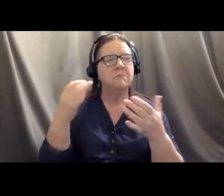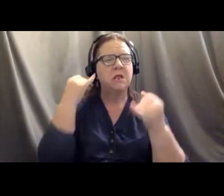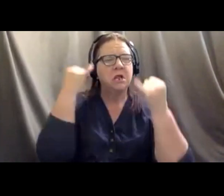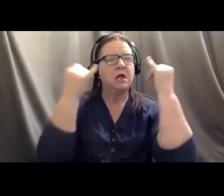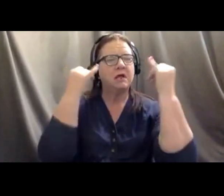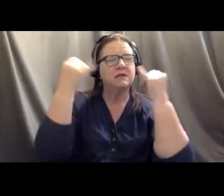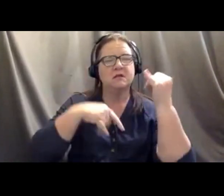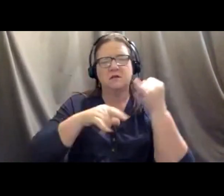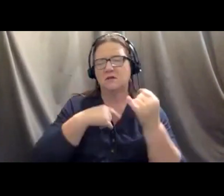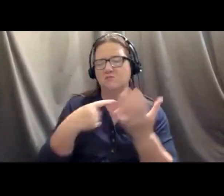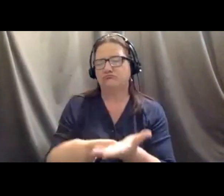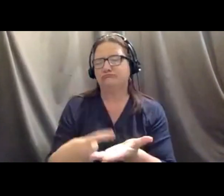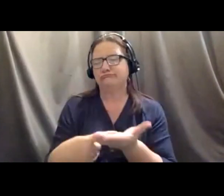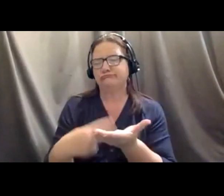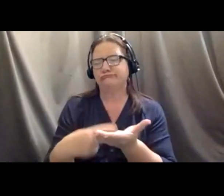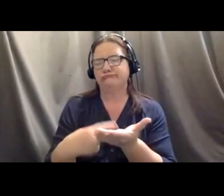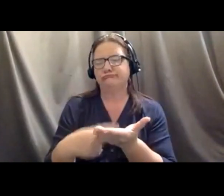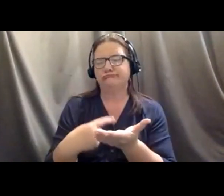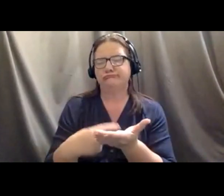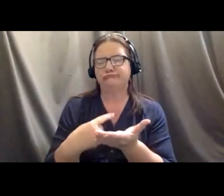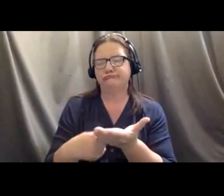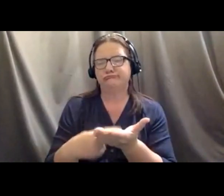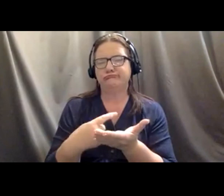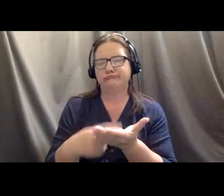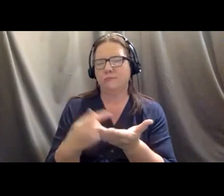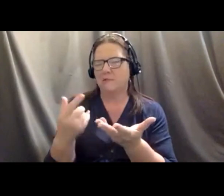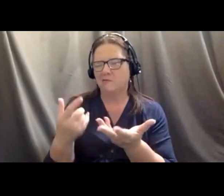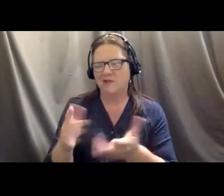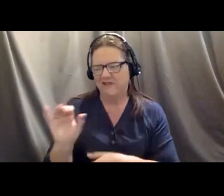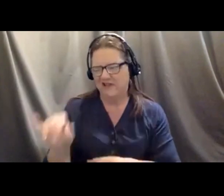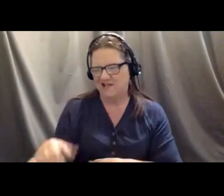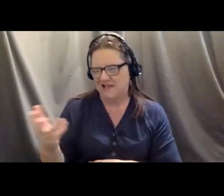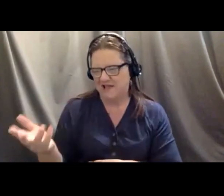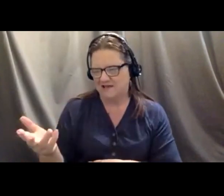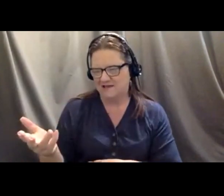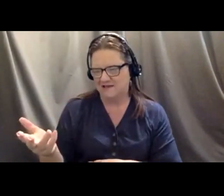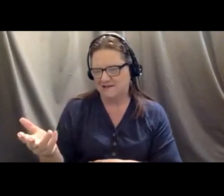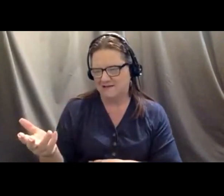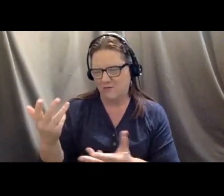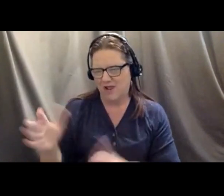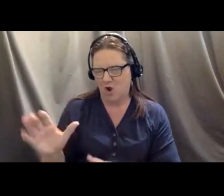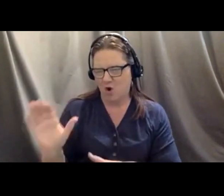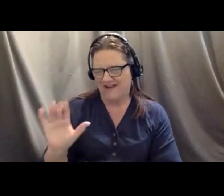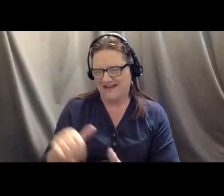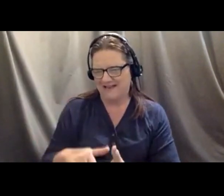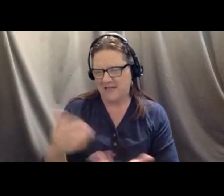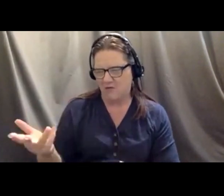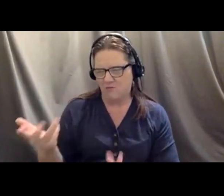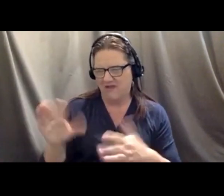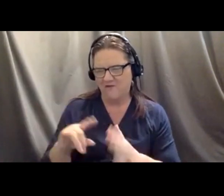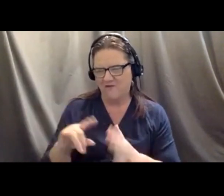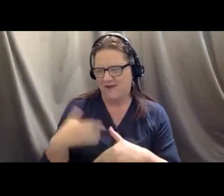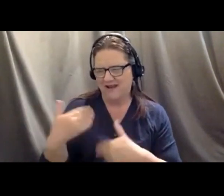spend a lot of time talking about something that we already did, you know, or that is in process or that we've done.